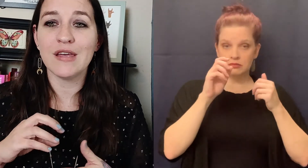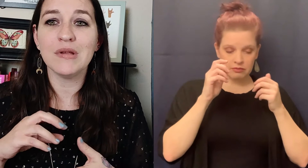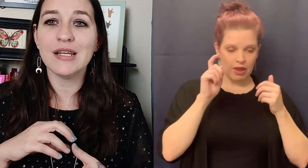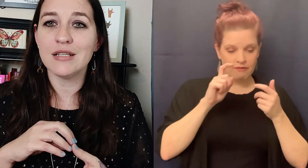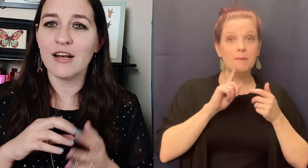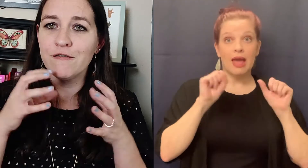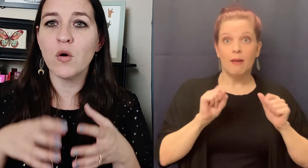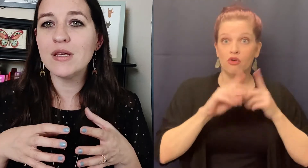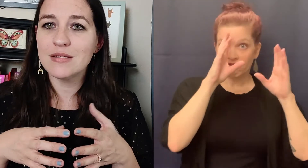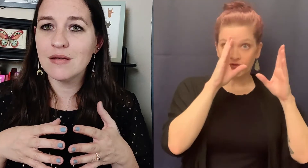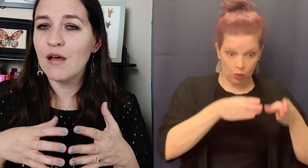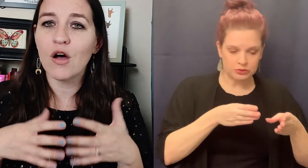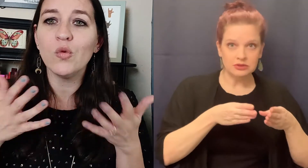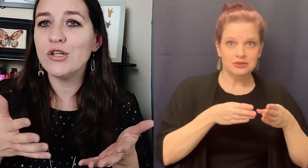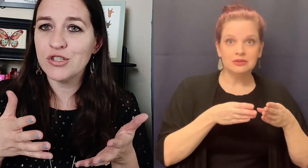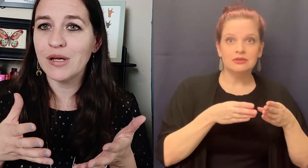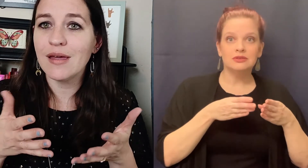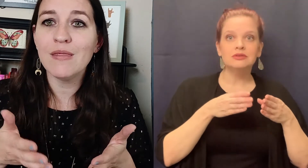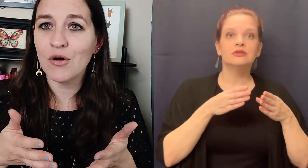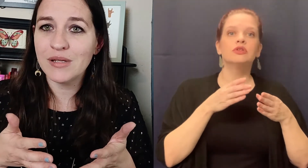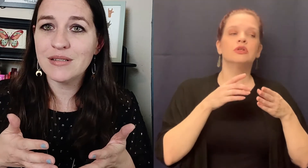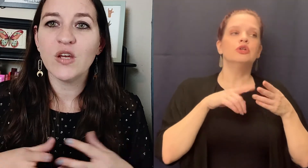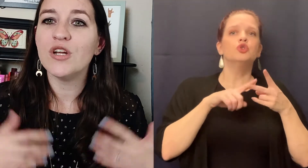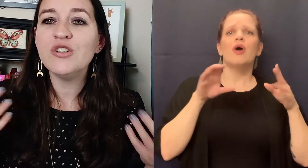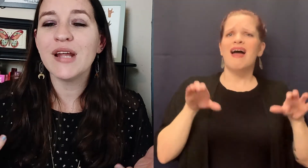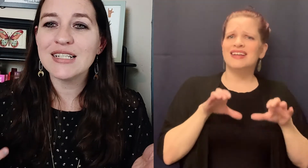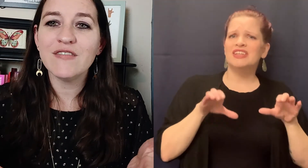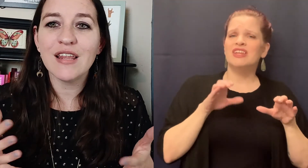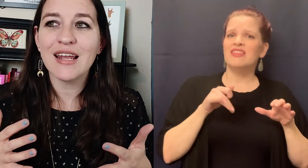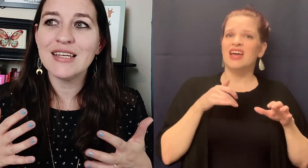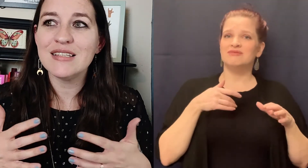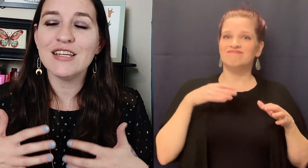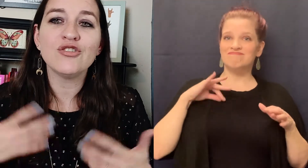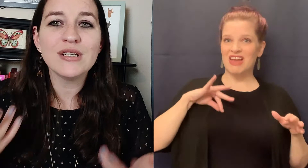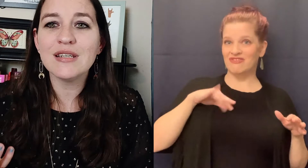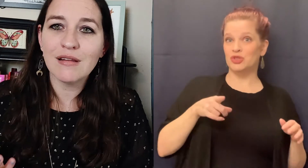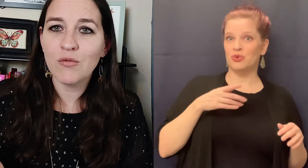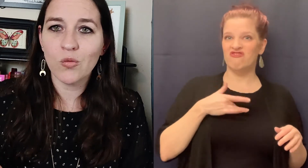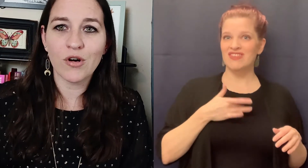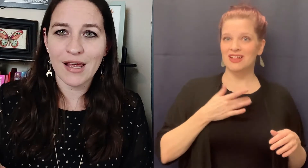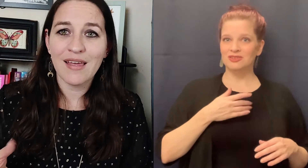the ability to focus on what you're doing in the moment. You want to do an activity that is intrinsically rewarding.